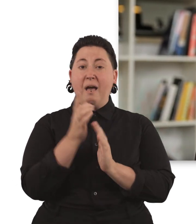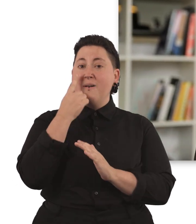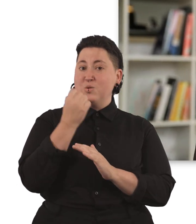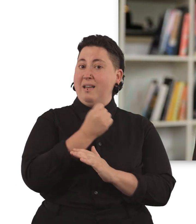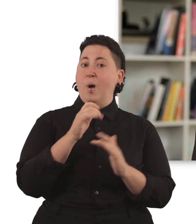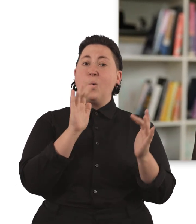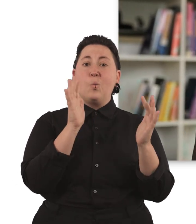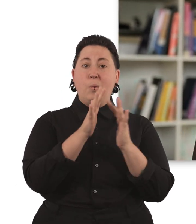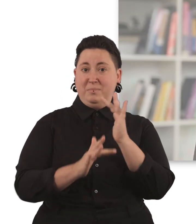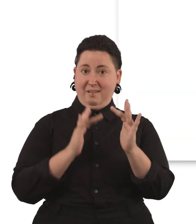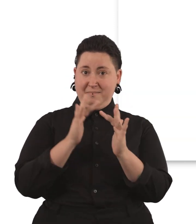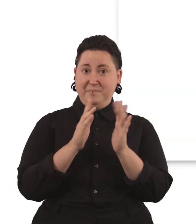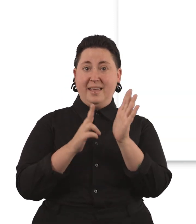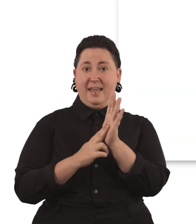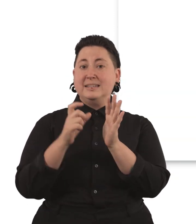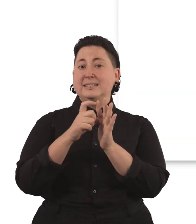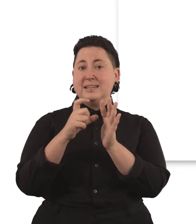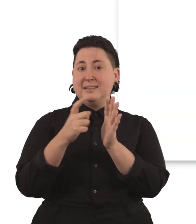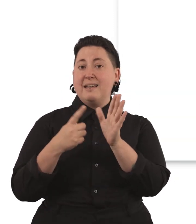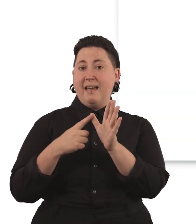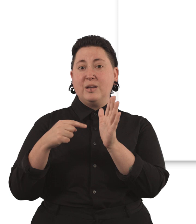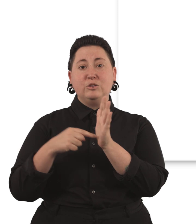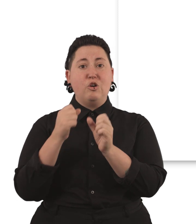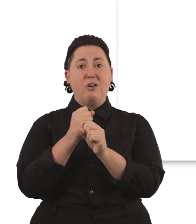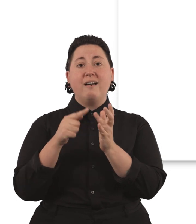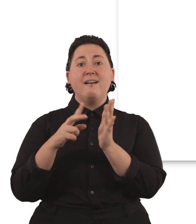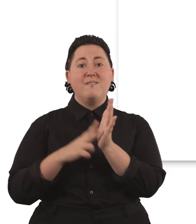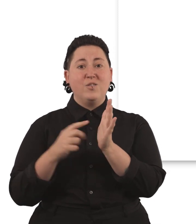you can visit our website ndda.gov.au